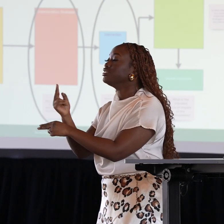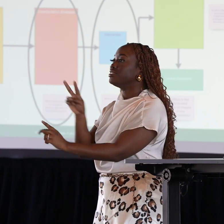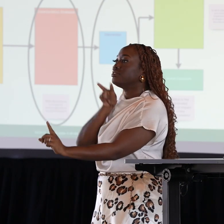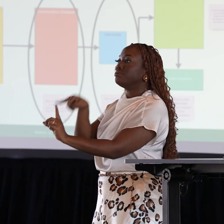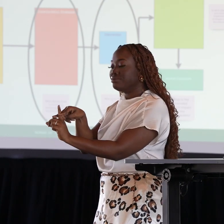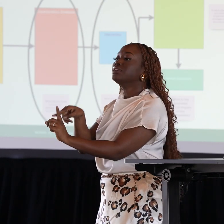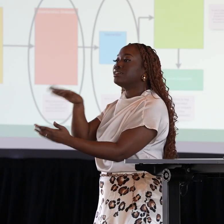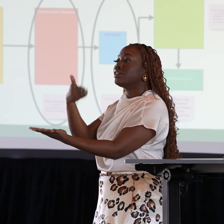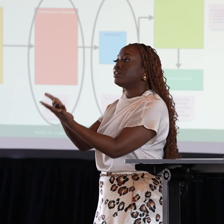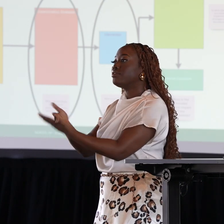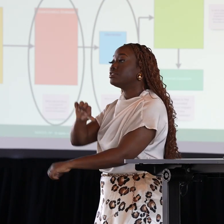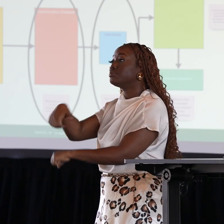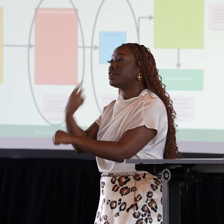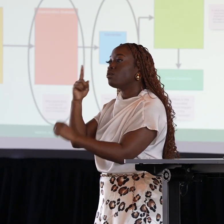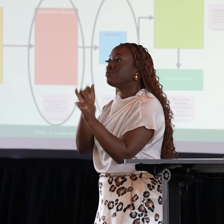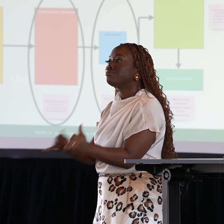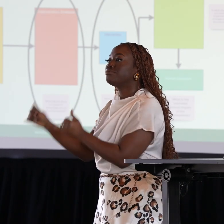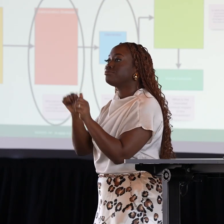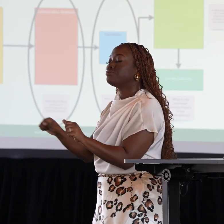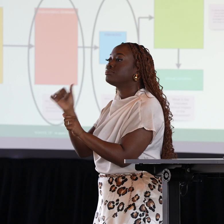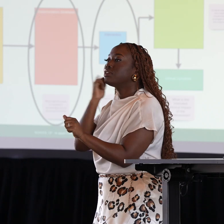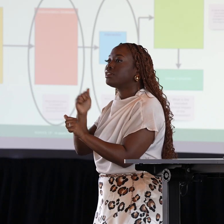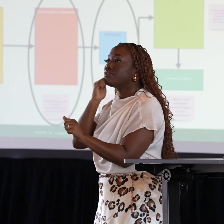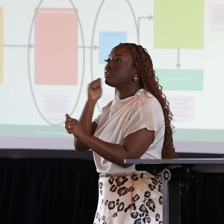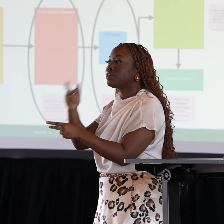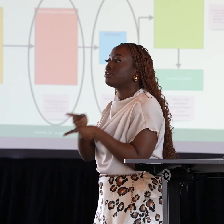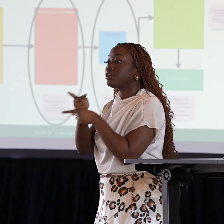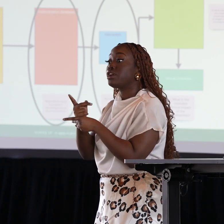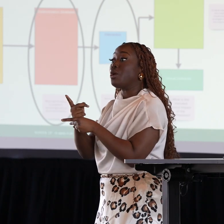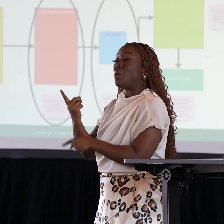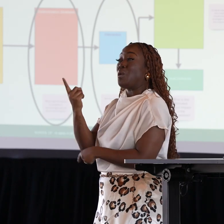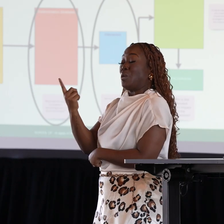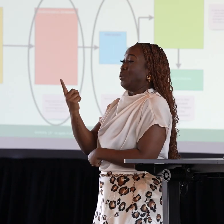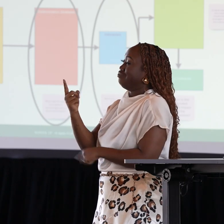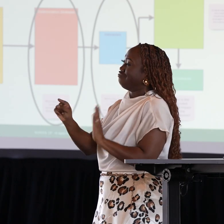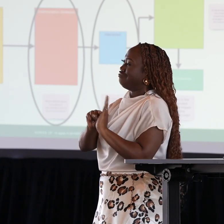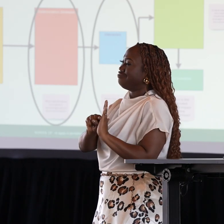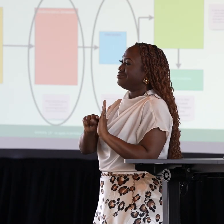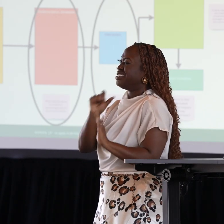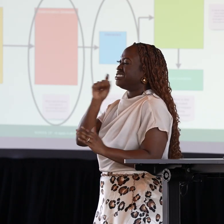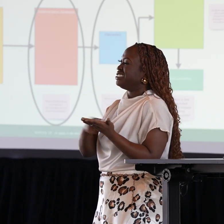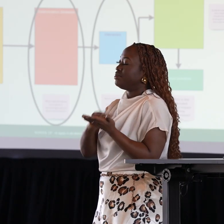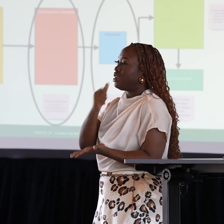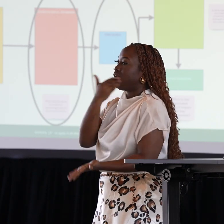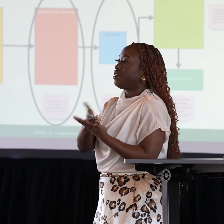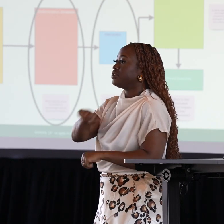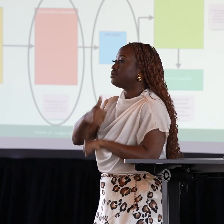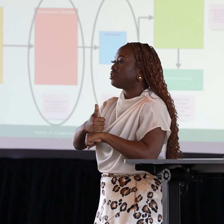into routine care. One shortcoming is that they oftentimes are not evidence based. We have a lot of progress